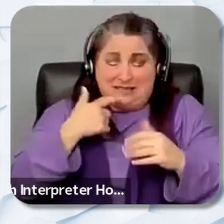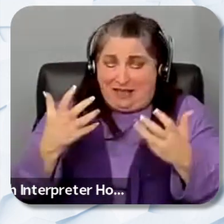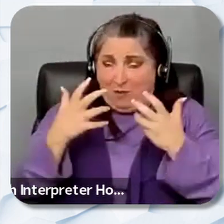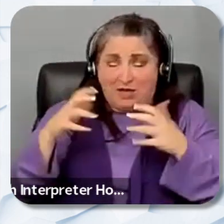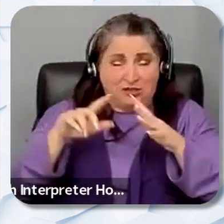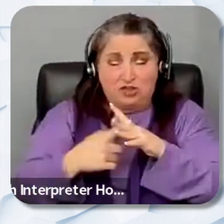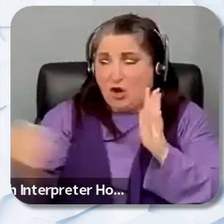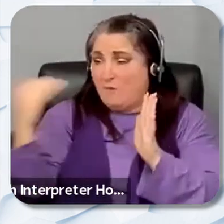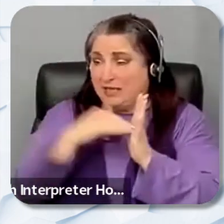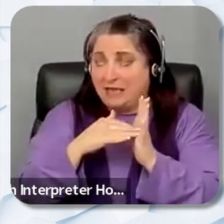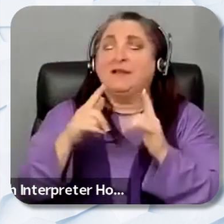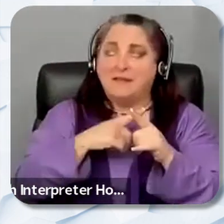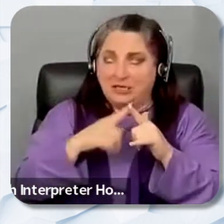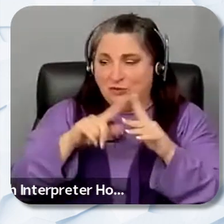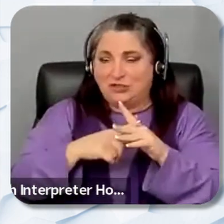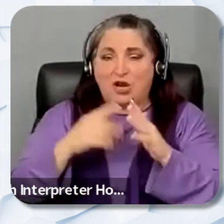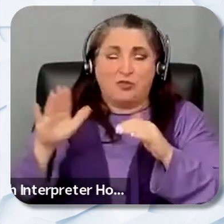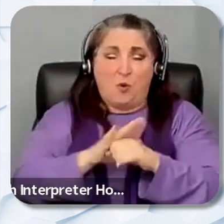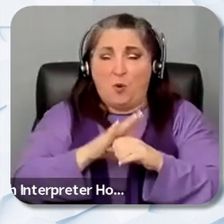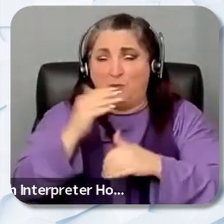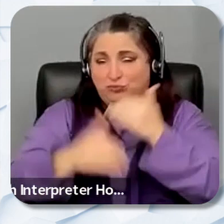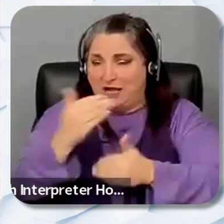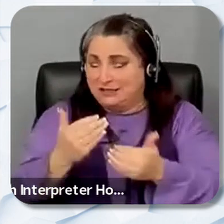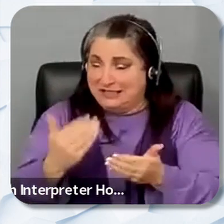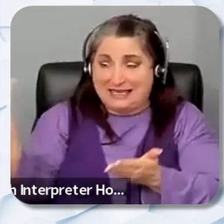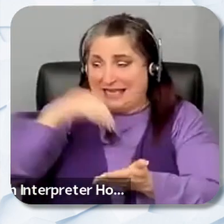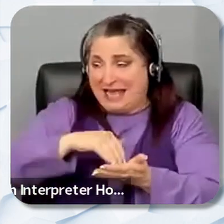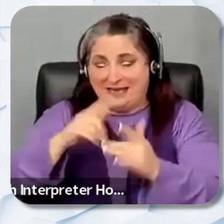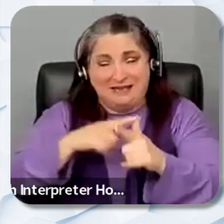start the whole process over again, and there wouldn't be anything to report in that progress